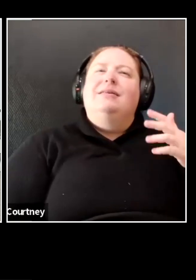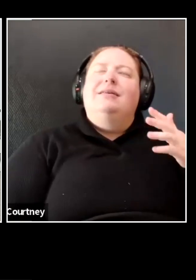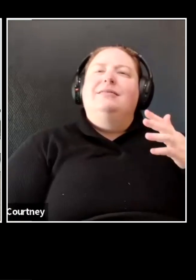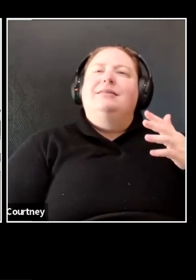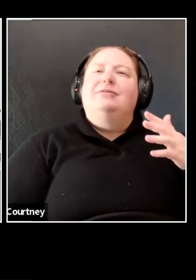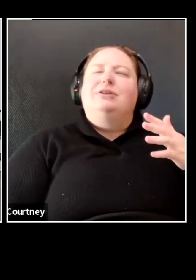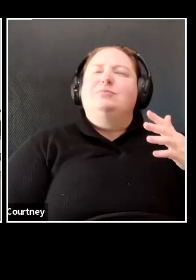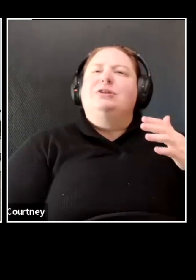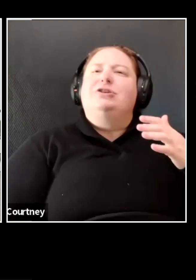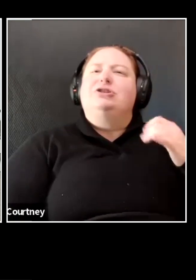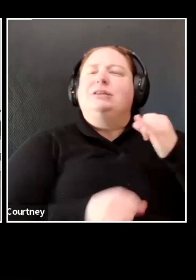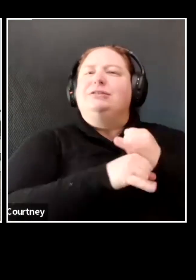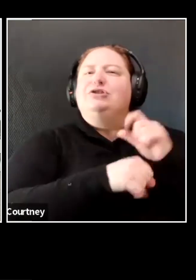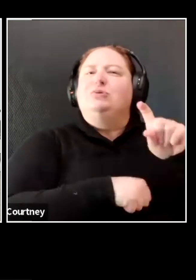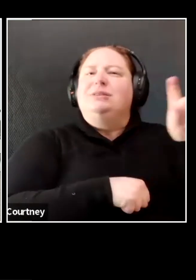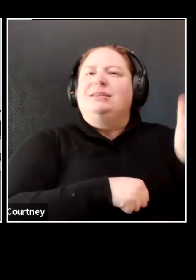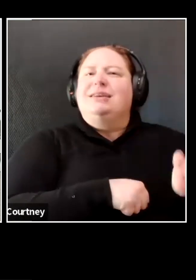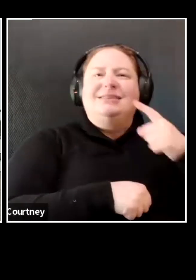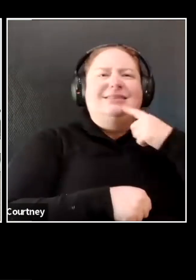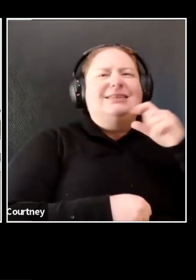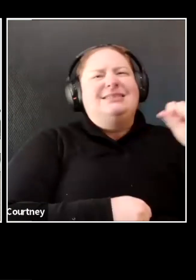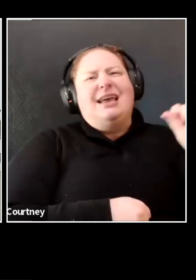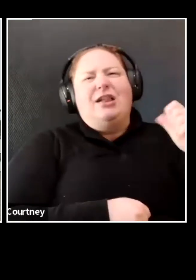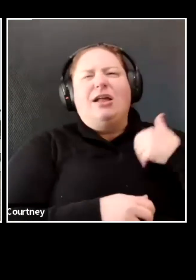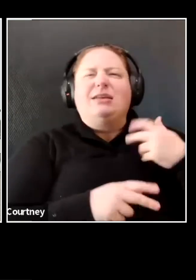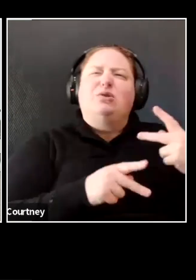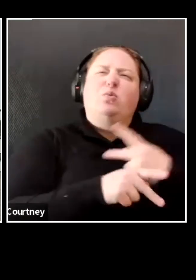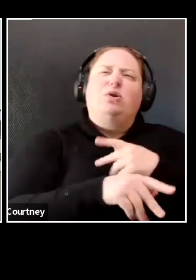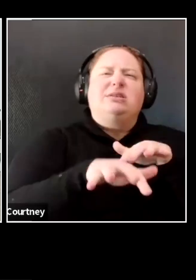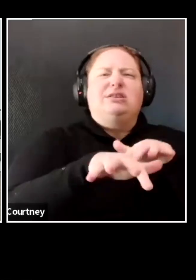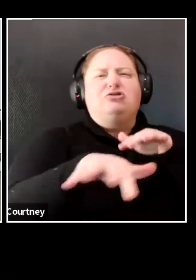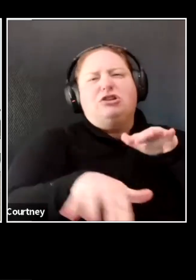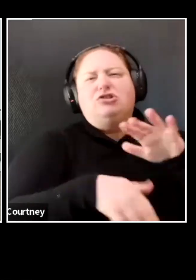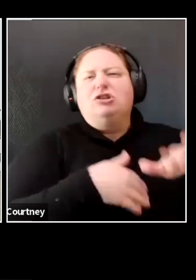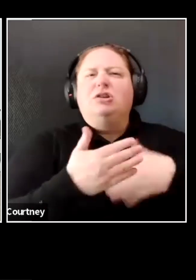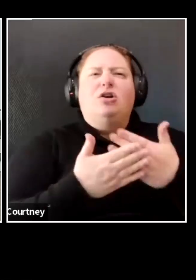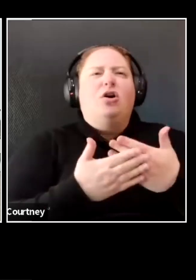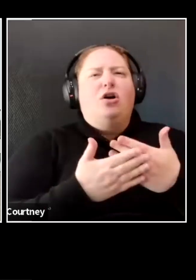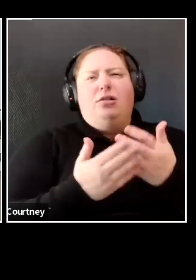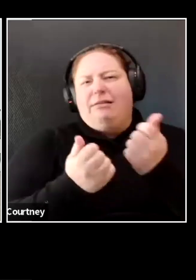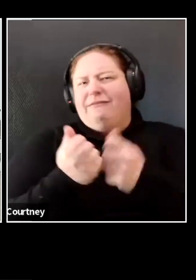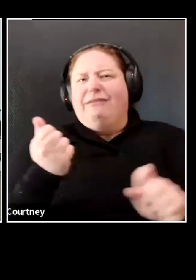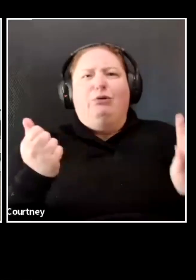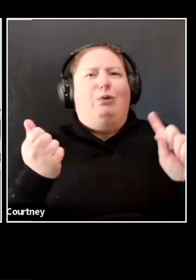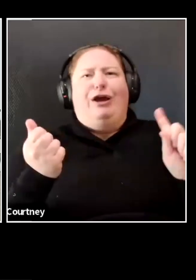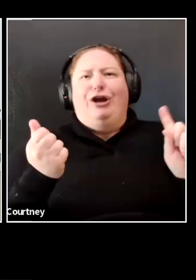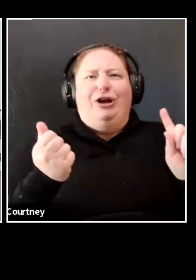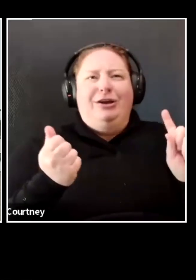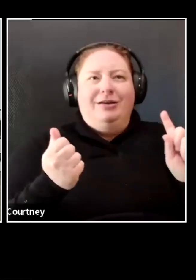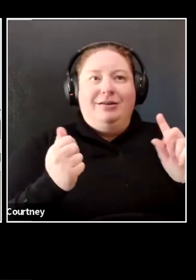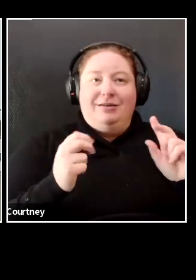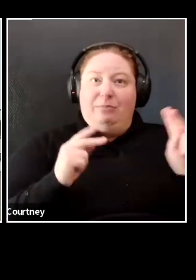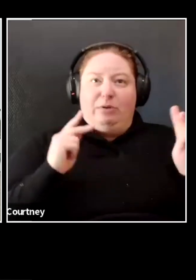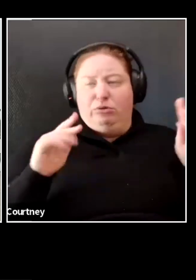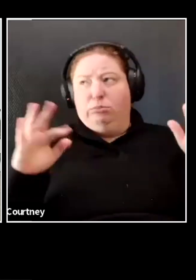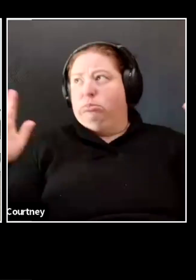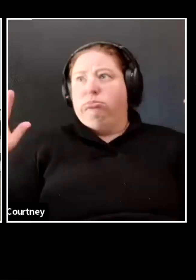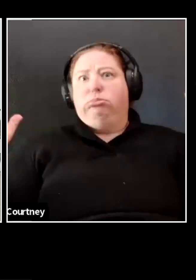"Hey, Seattle's got the worst congestion in in all everywhere." And then people get all excited and